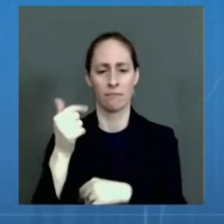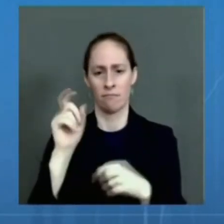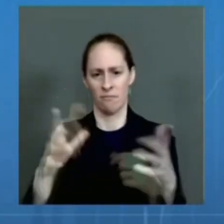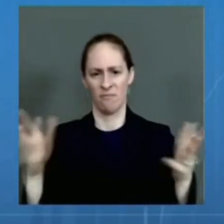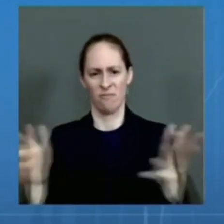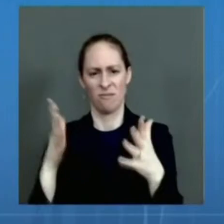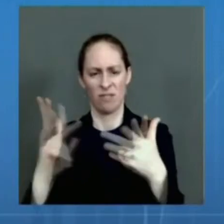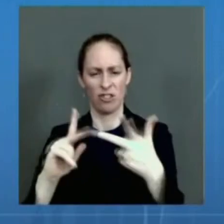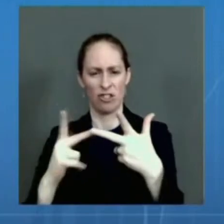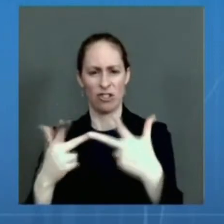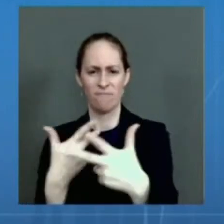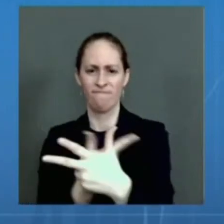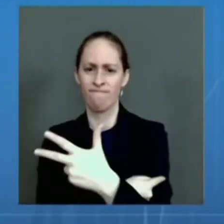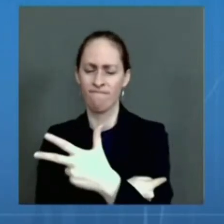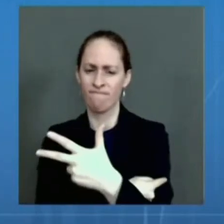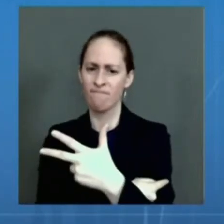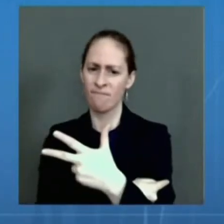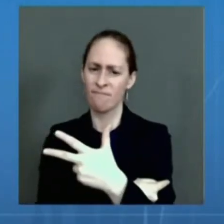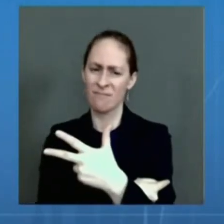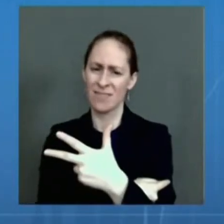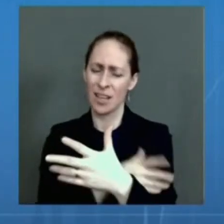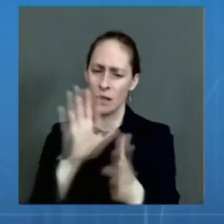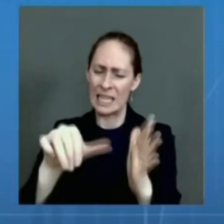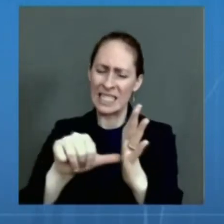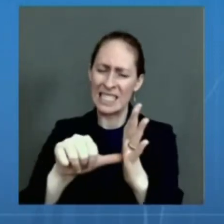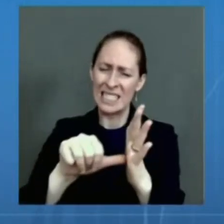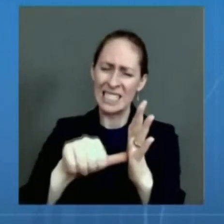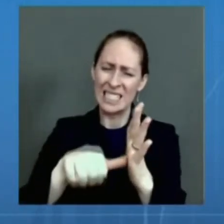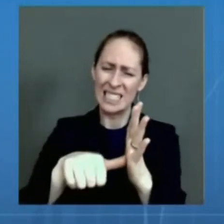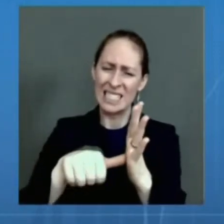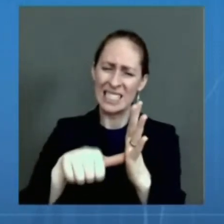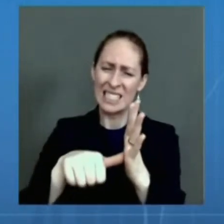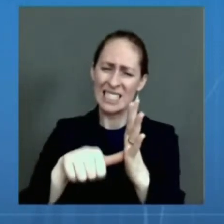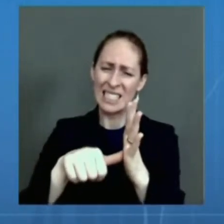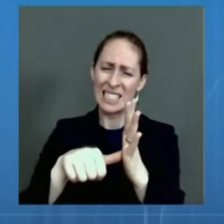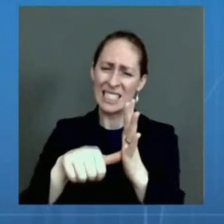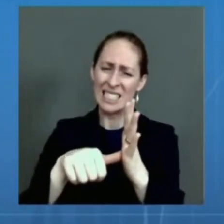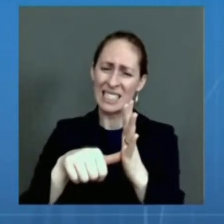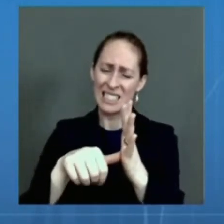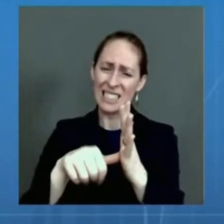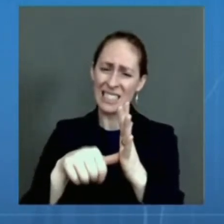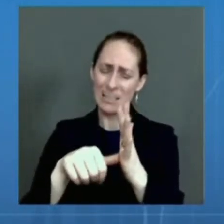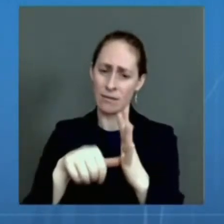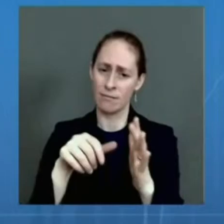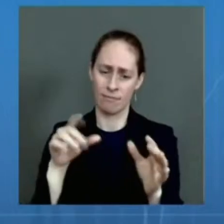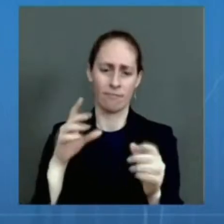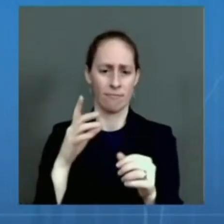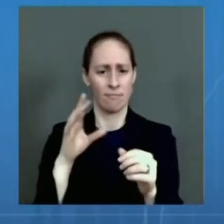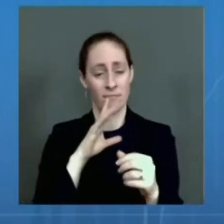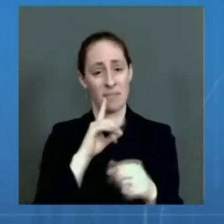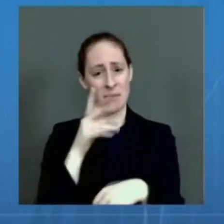PROTECTION IS FULLY VACCINATED PLUS A BOOST SO THE BOTTOM LINE OF WHAT WE'VE BEEN TELLING YOU ALL ALONG IT IS CRITICAL TO GET